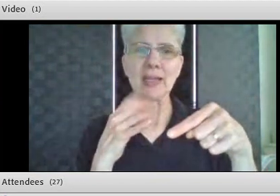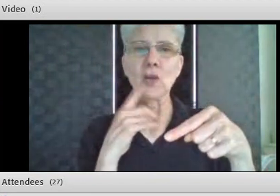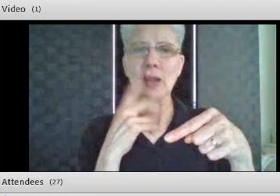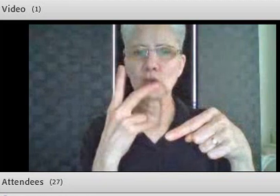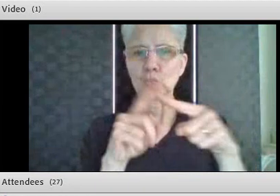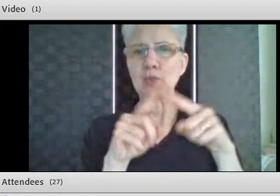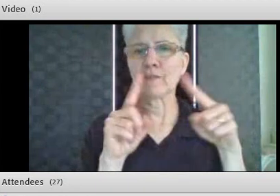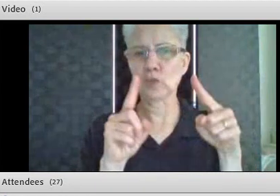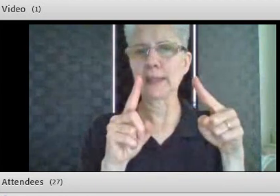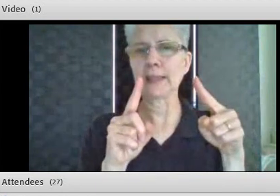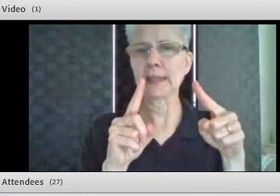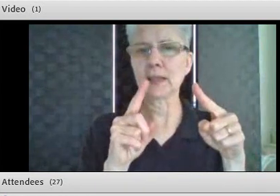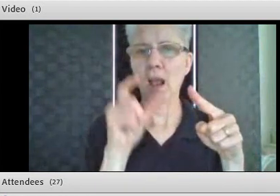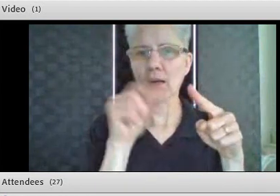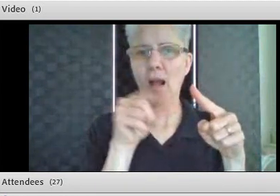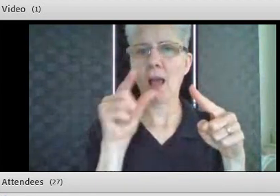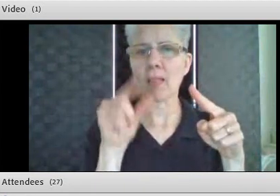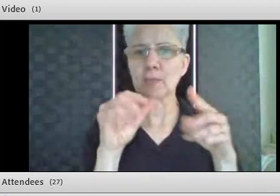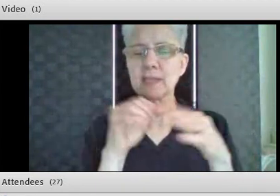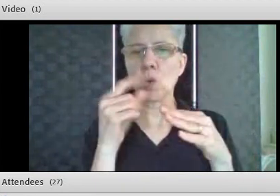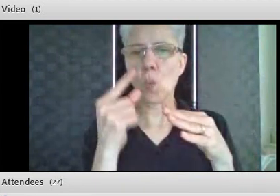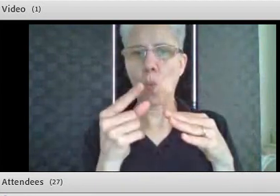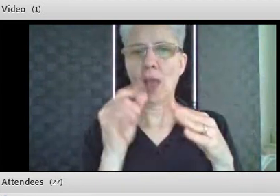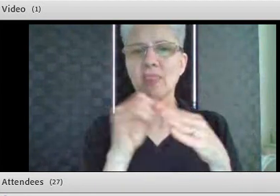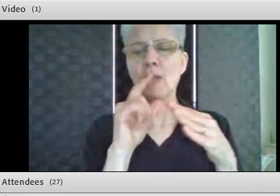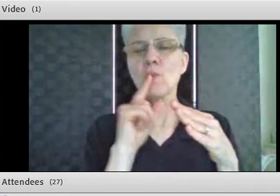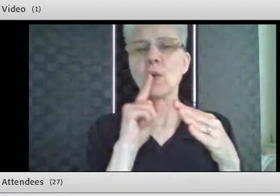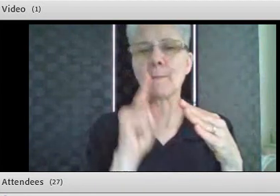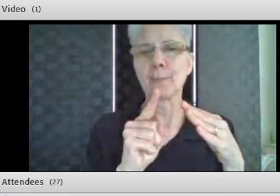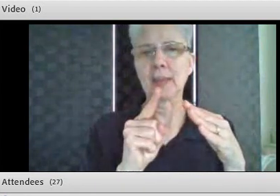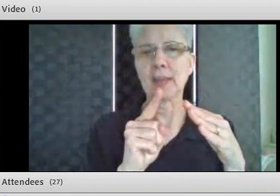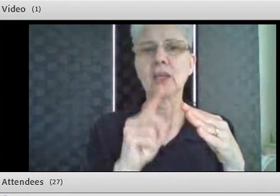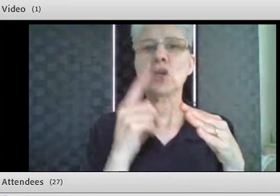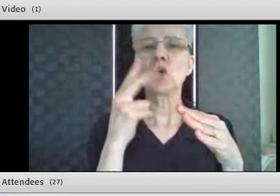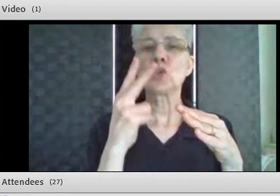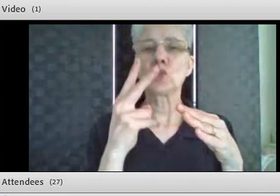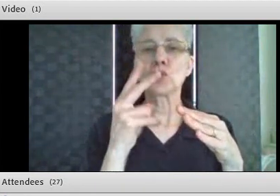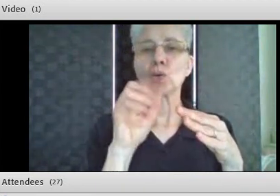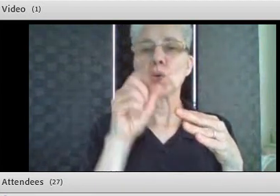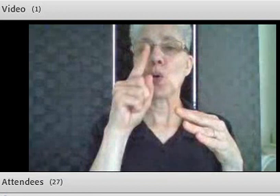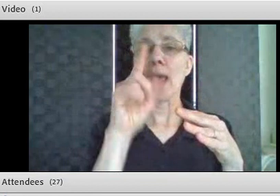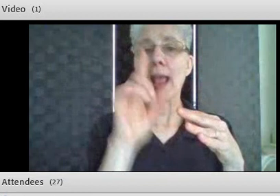and the upbeat in the second column, so if you had a sound, like, right here